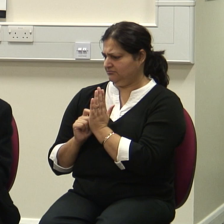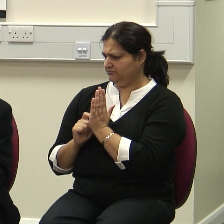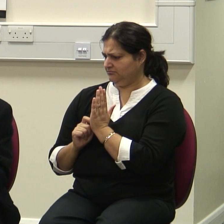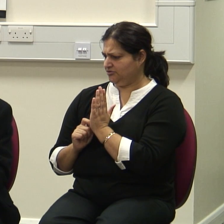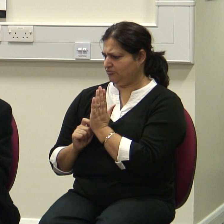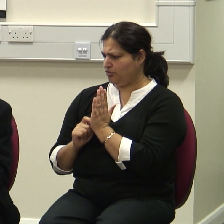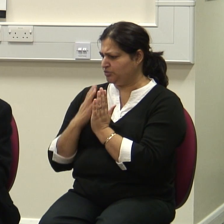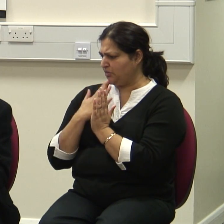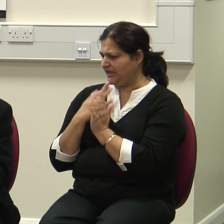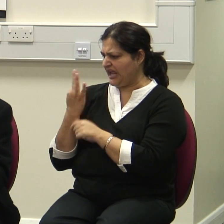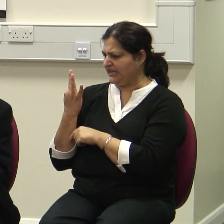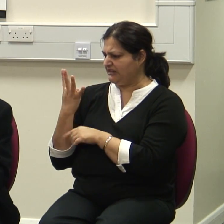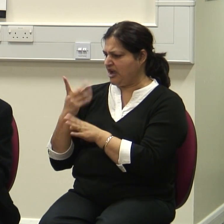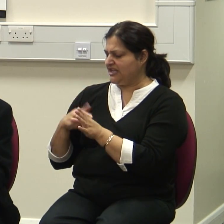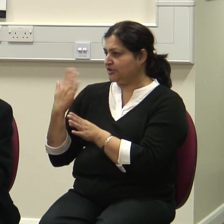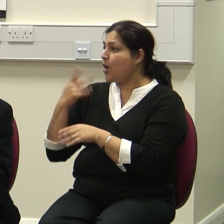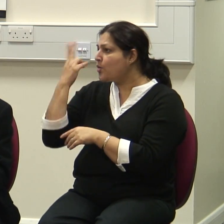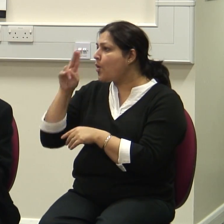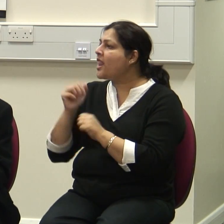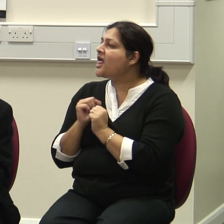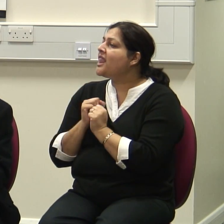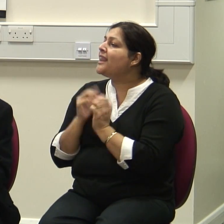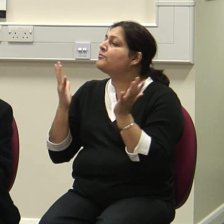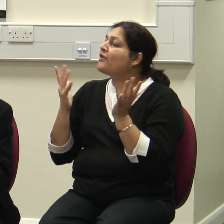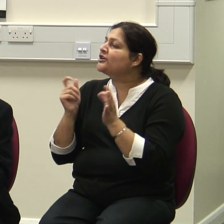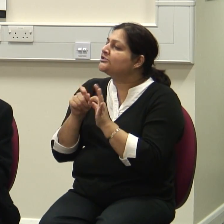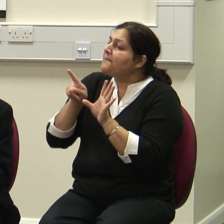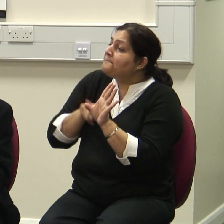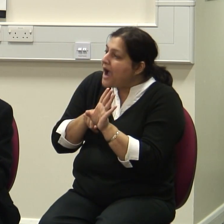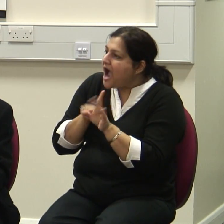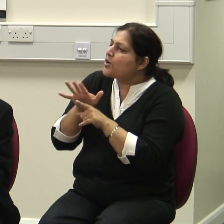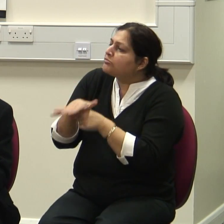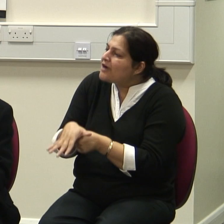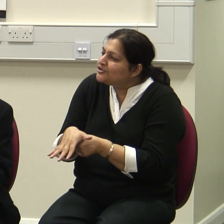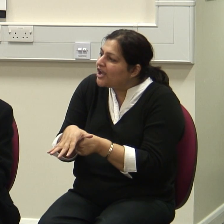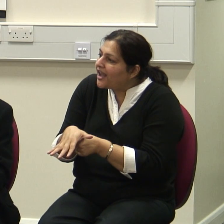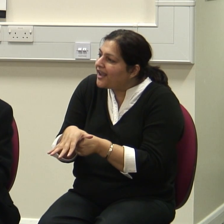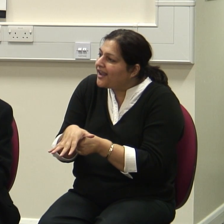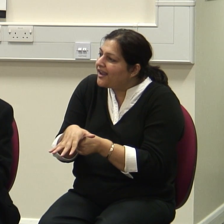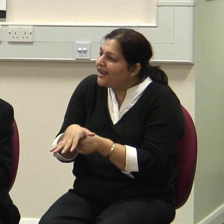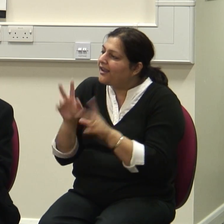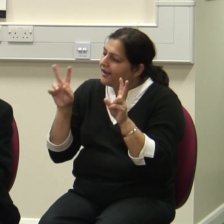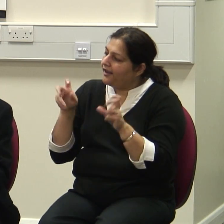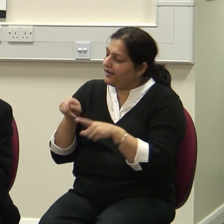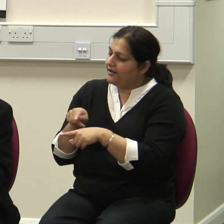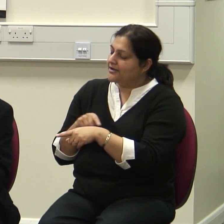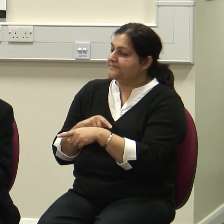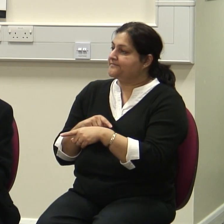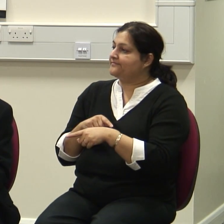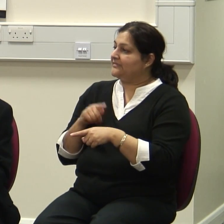know, 8/9 years ago – it’s called Liberation by Oppression – which, in part, I discussed